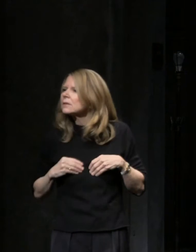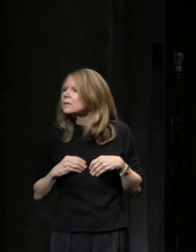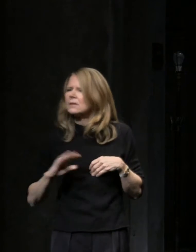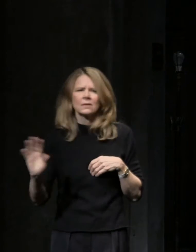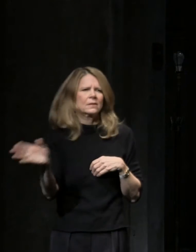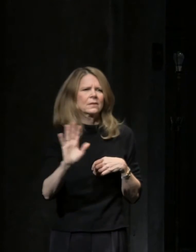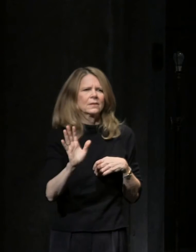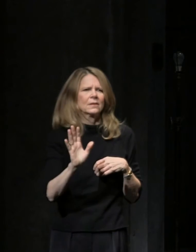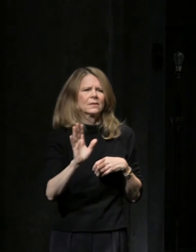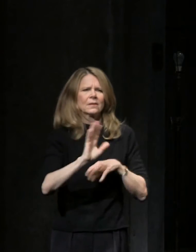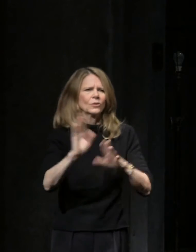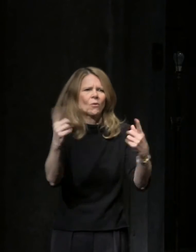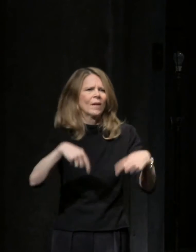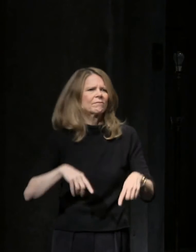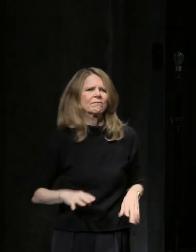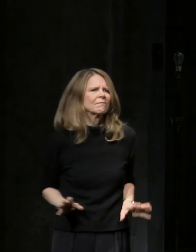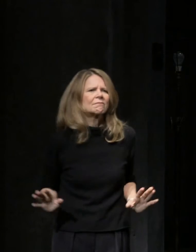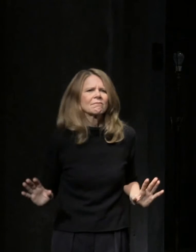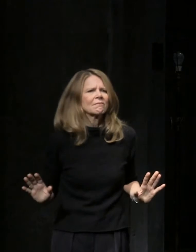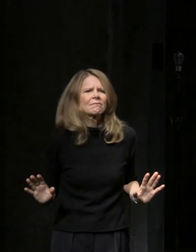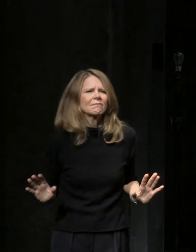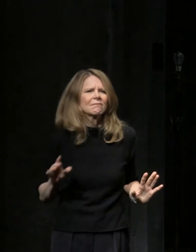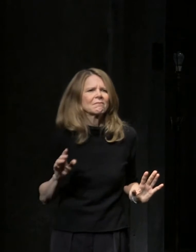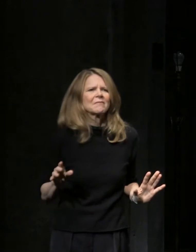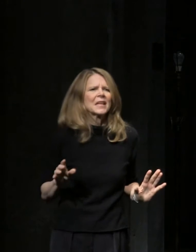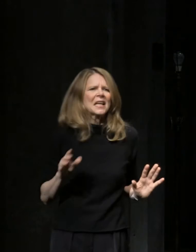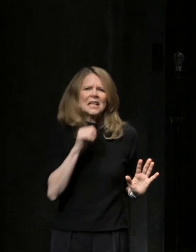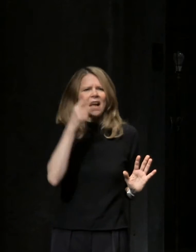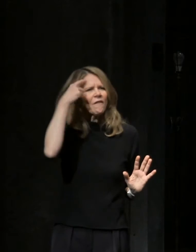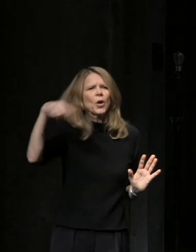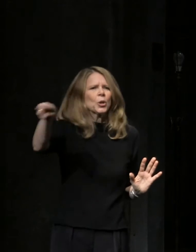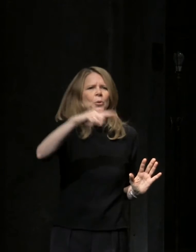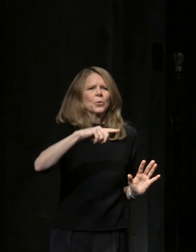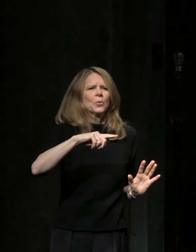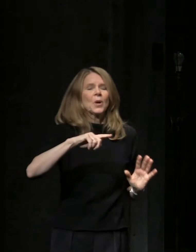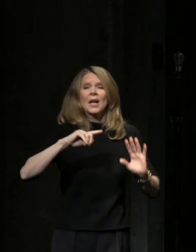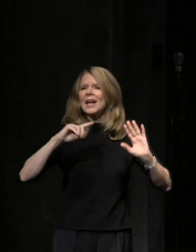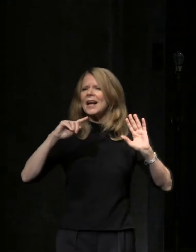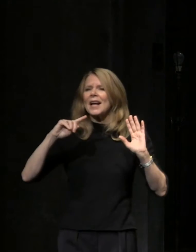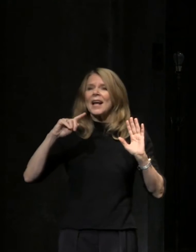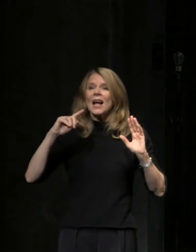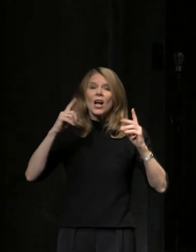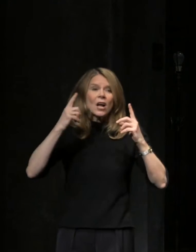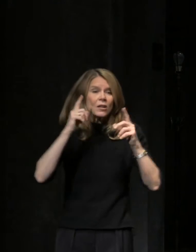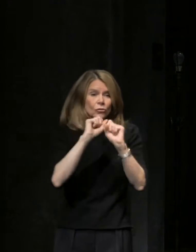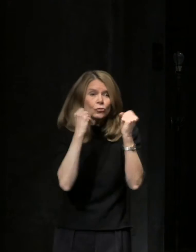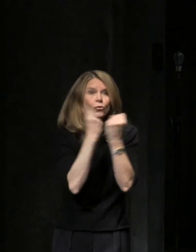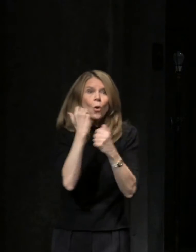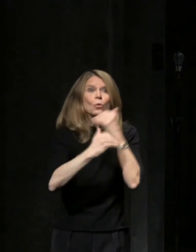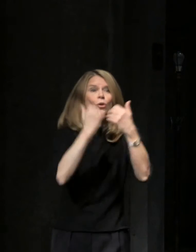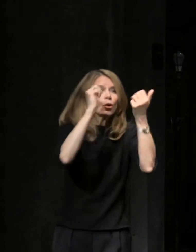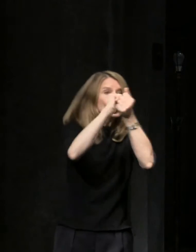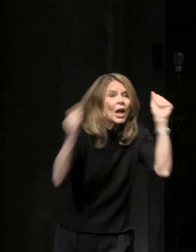place. Nothing great has been accomplished in social or cultural change, in my view,